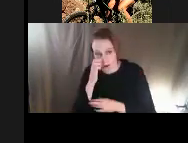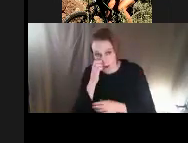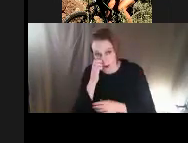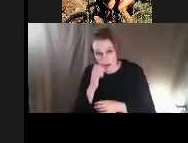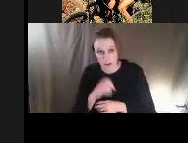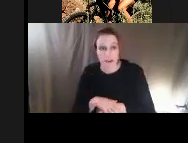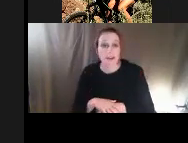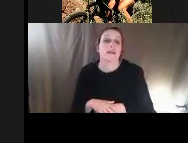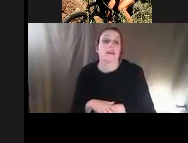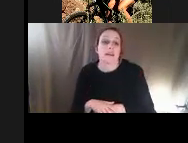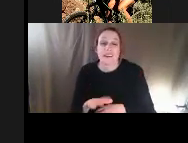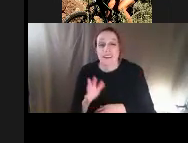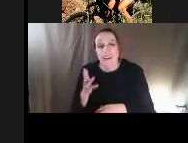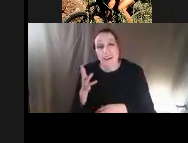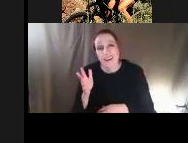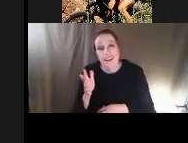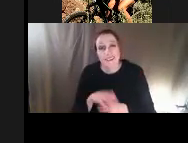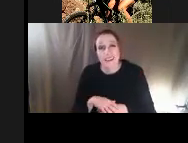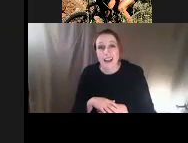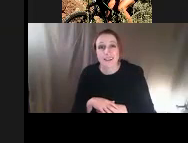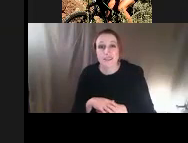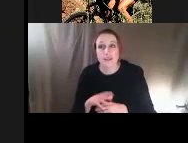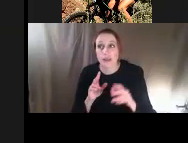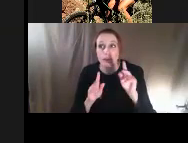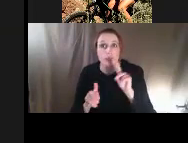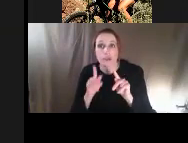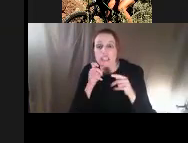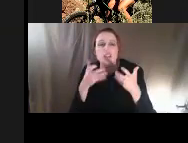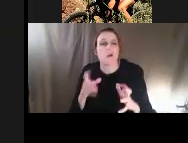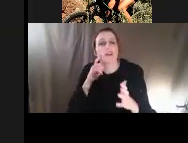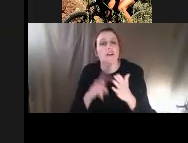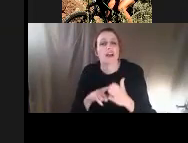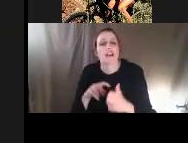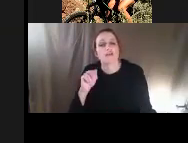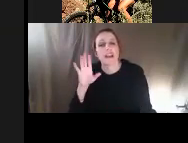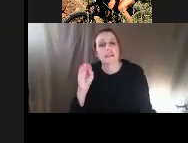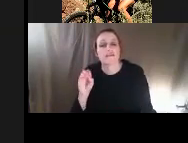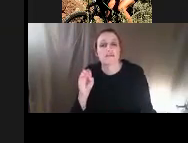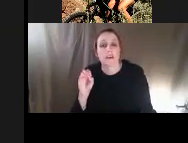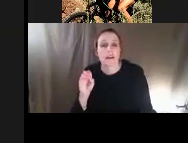Why can't we all just be humans? All lives matter it's not just black lives.